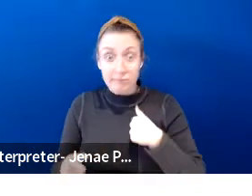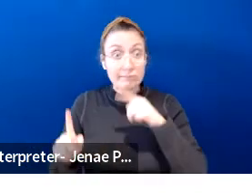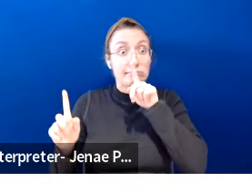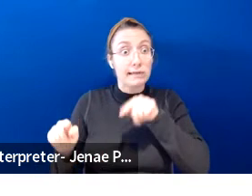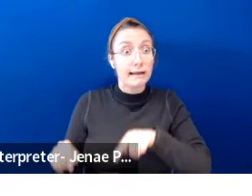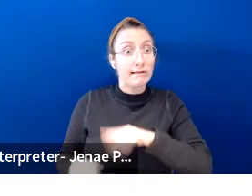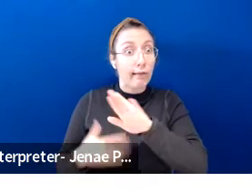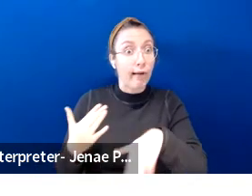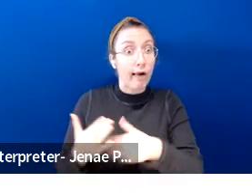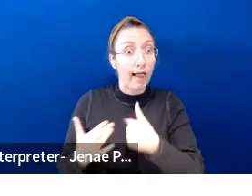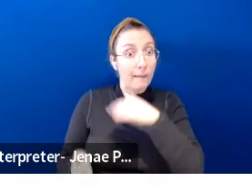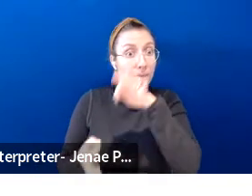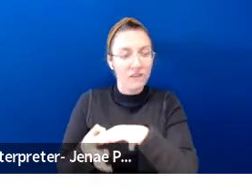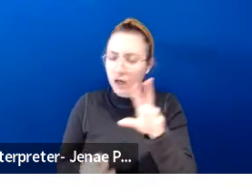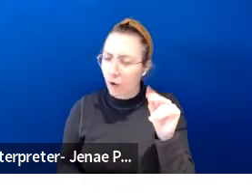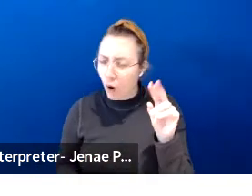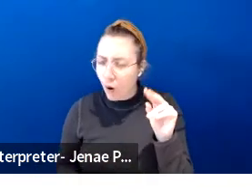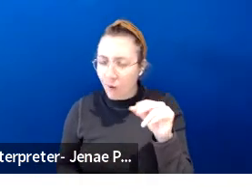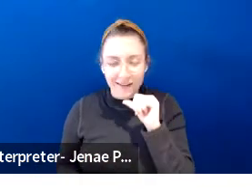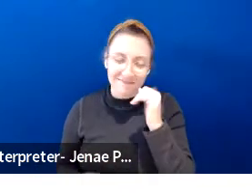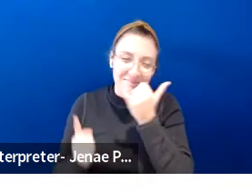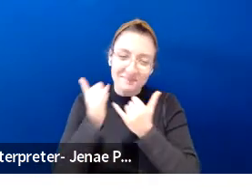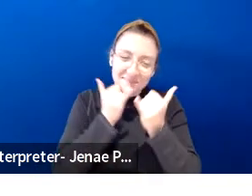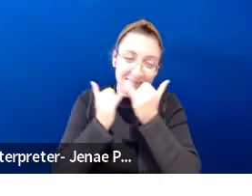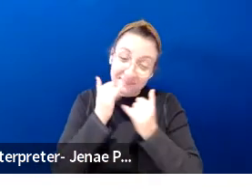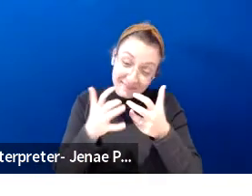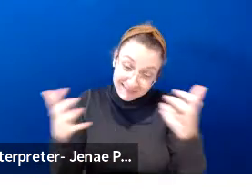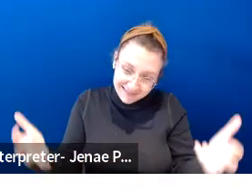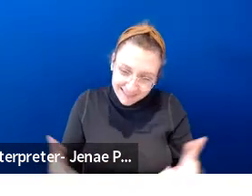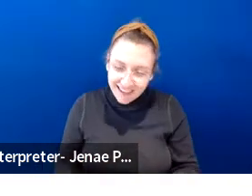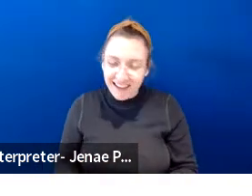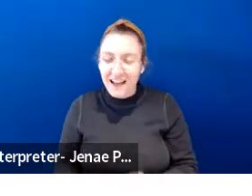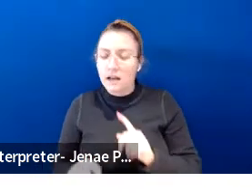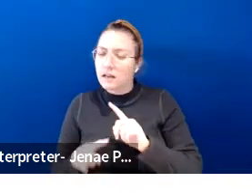I'm not correct all the time. I'm not correct a lot of the time. But it's one of these things where I think